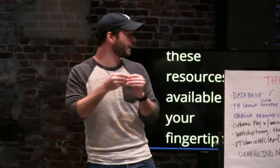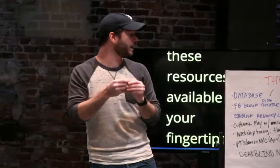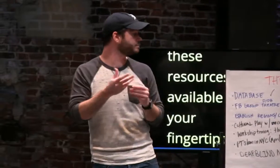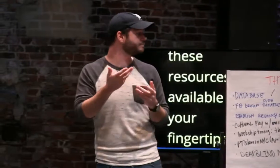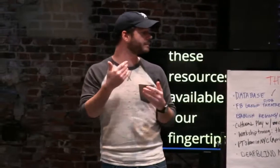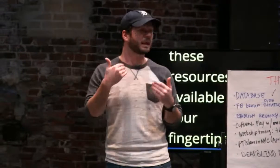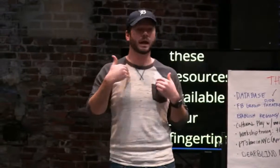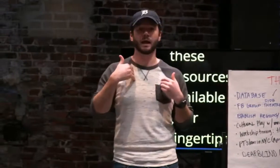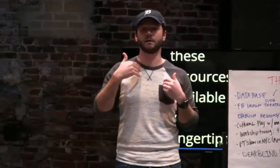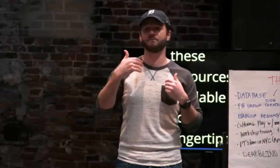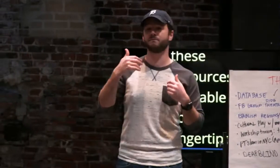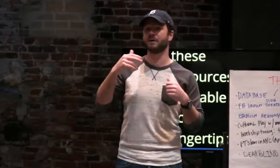we're envisioning, perhaps,